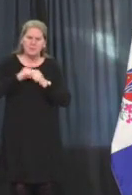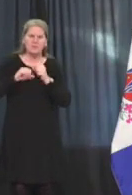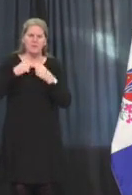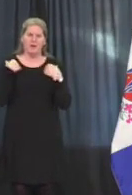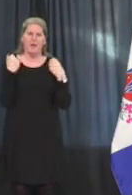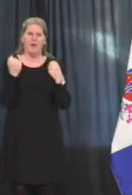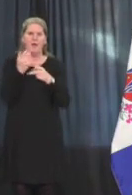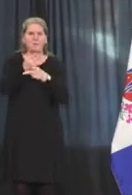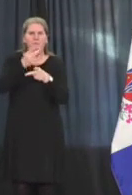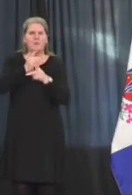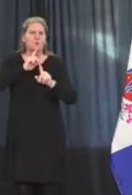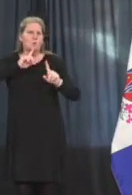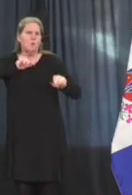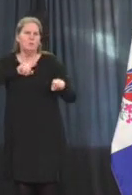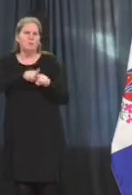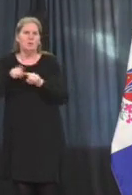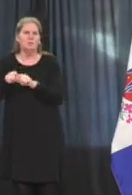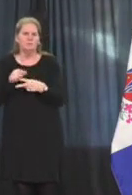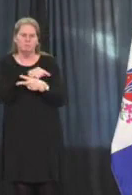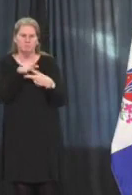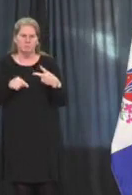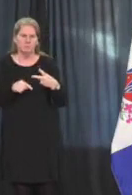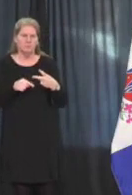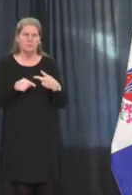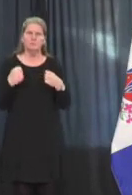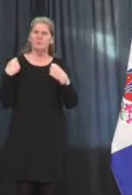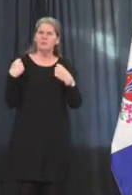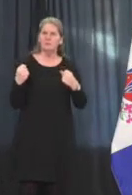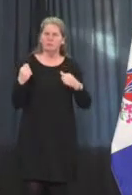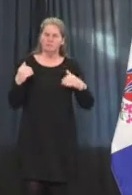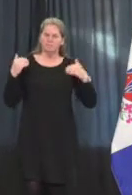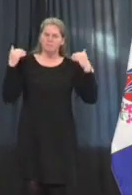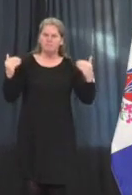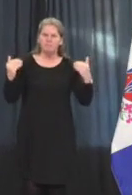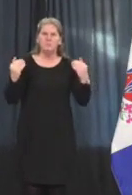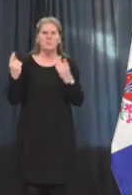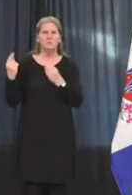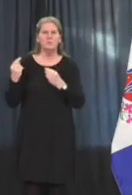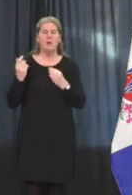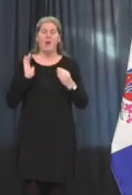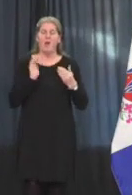PROTECTION ORDERS. WE'RE TAKING STRONG STEPS TO KEEP OUR COMMUNITY SAFE AND